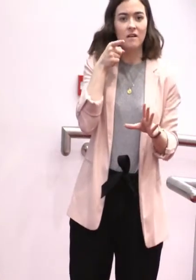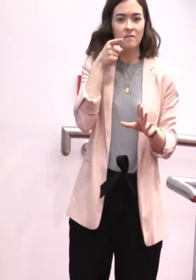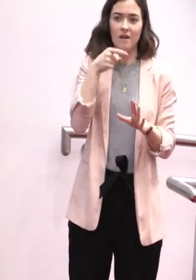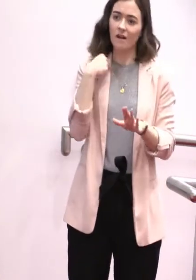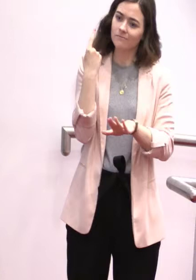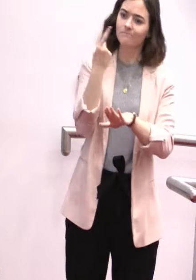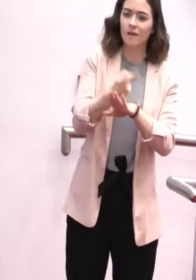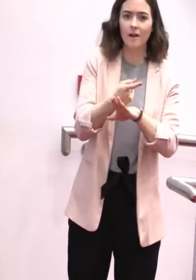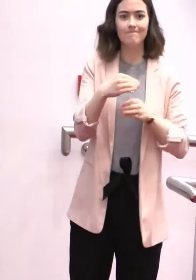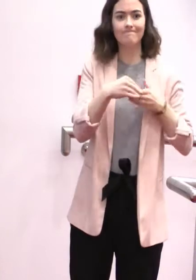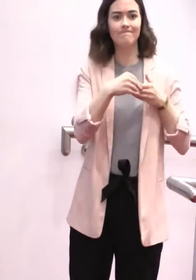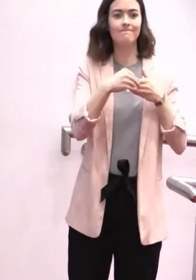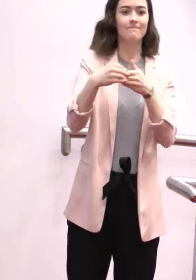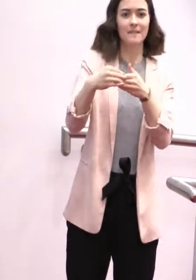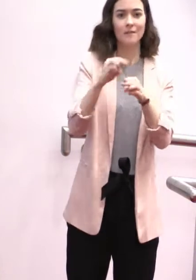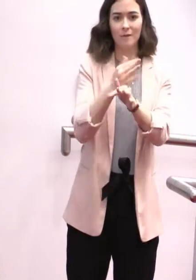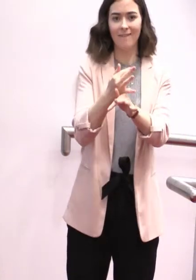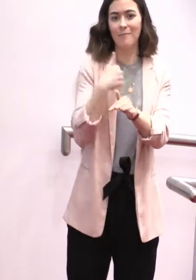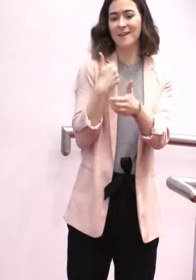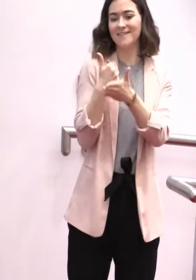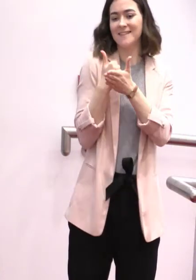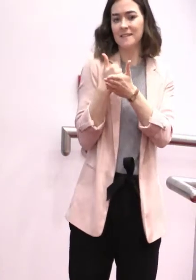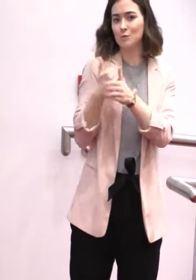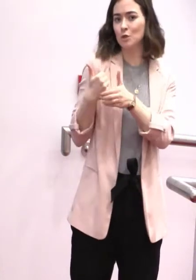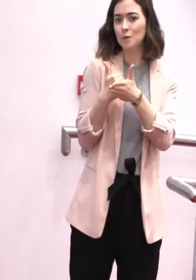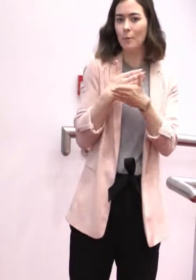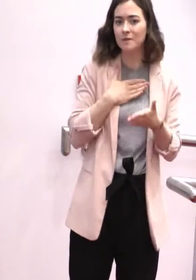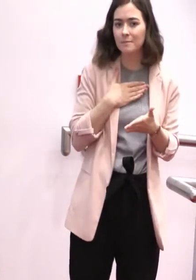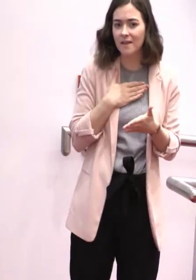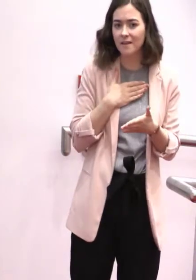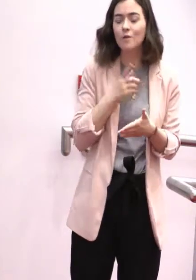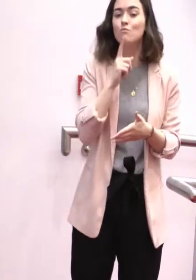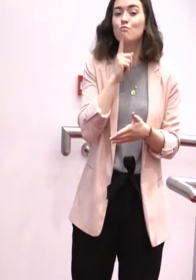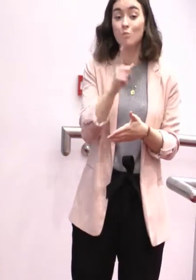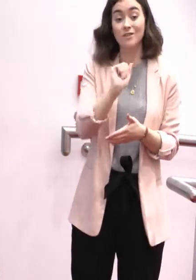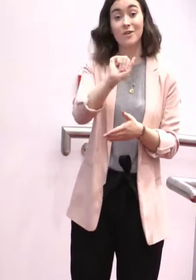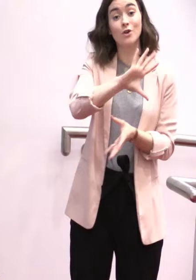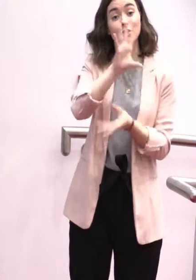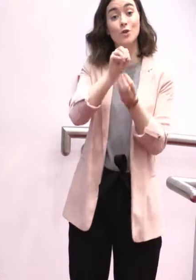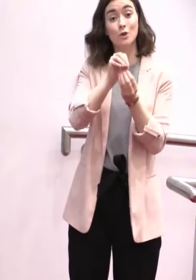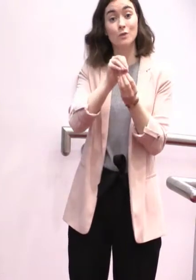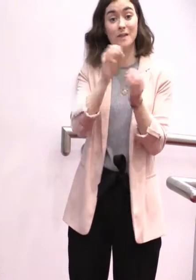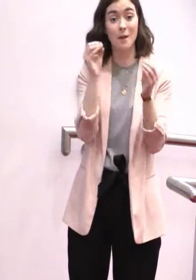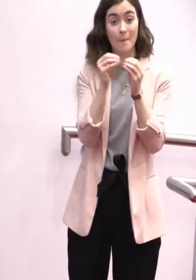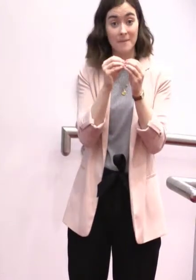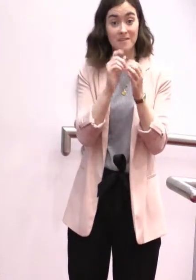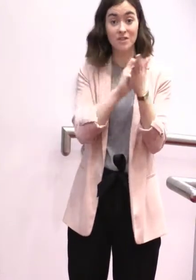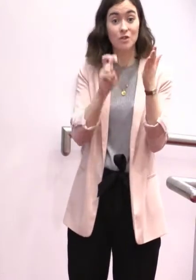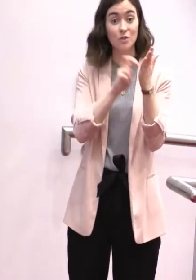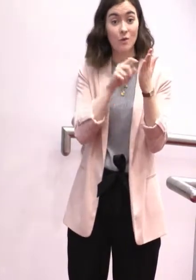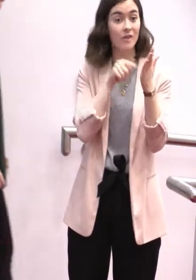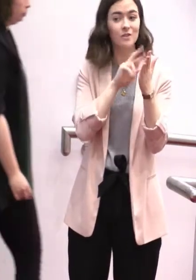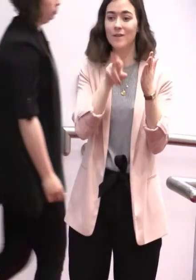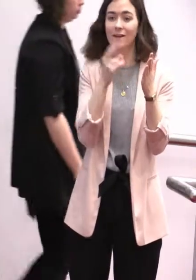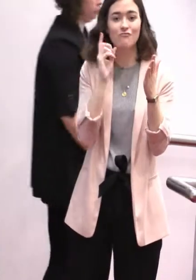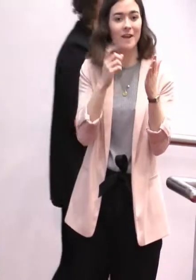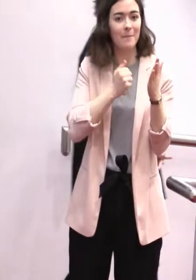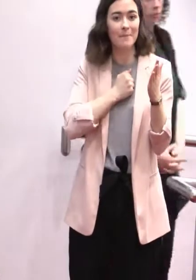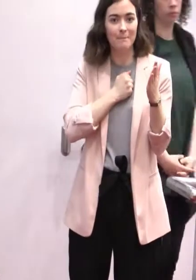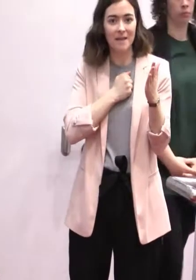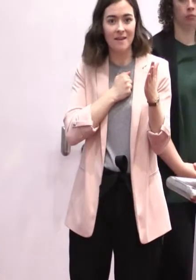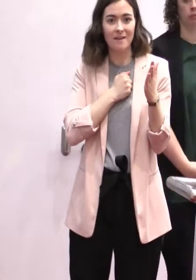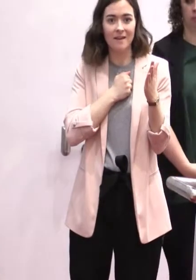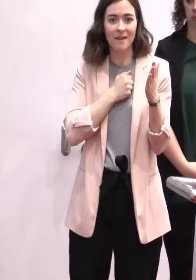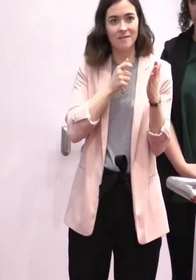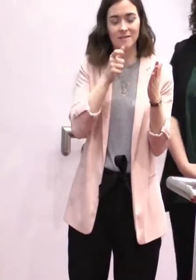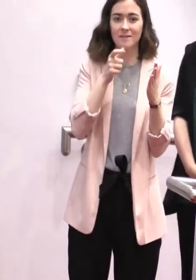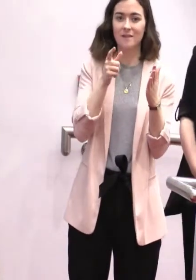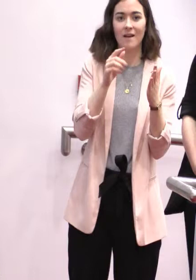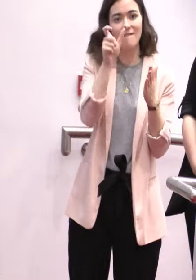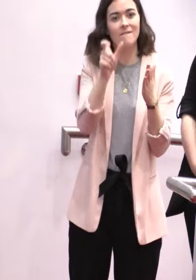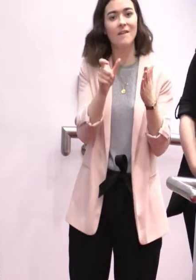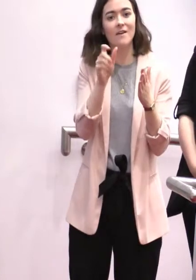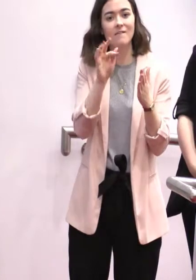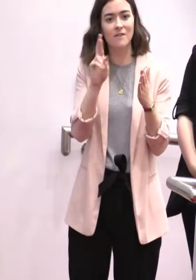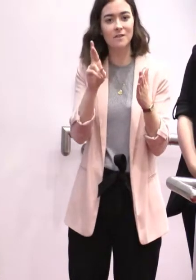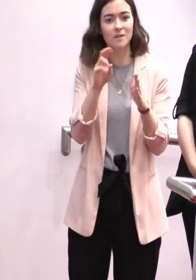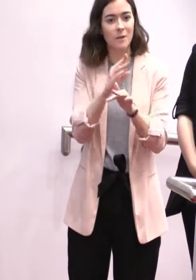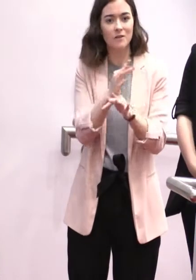However she noted that she could not recommend me, at least not for a young child but maybe